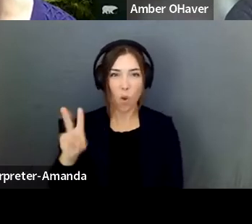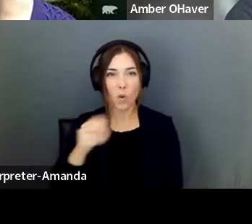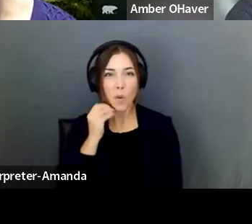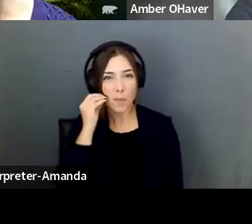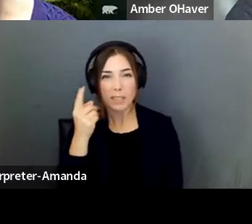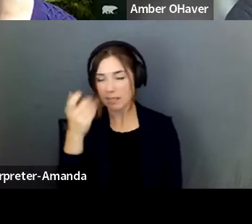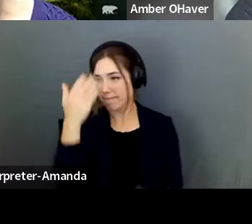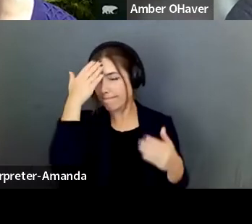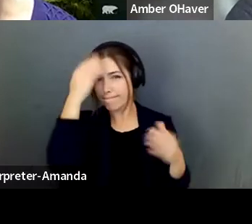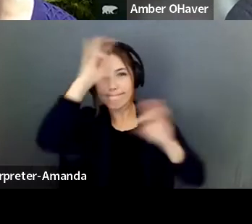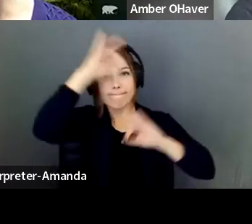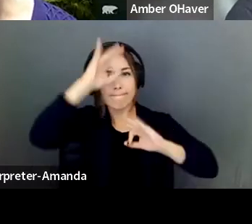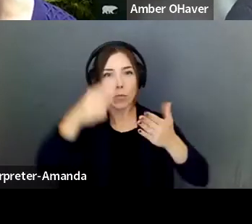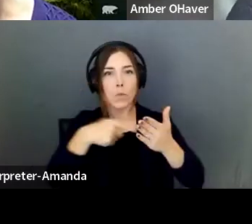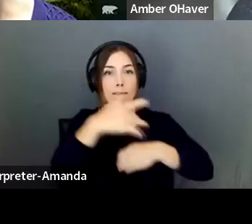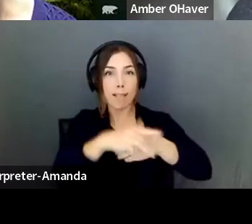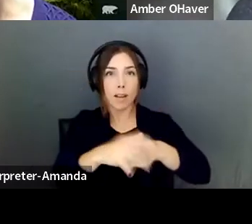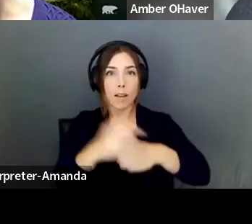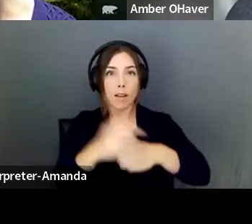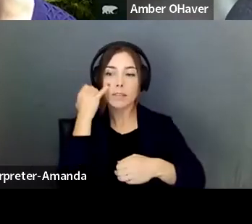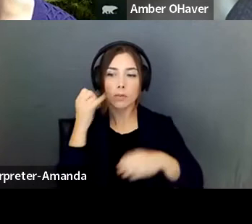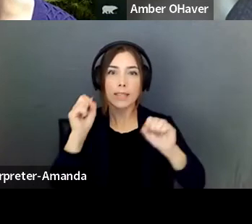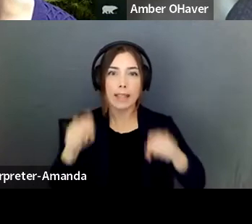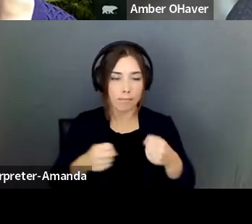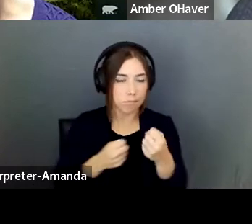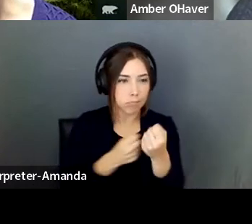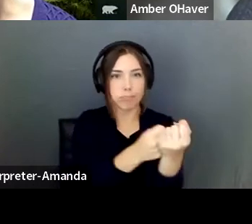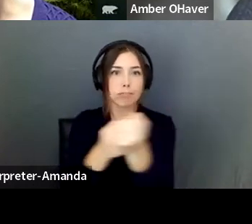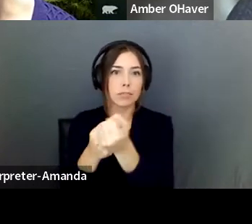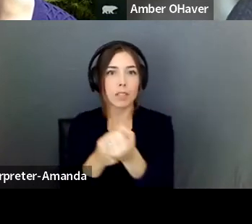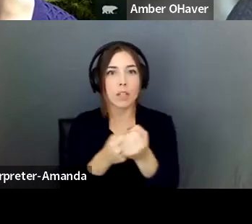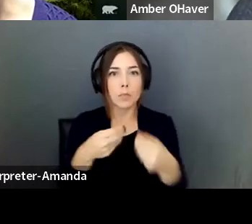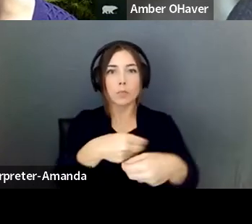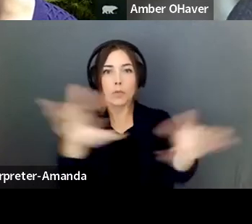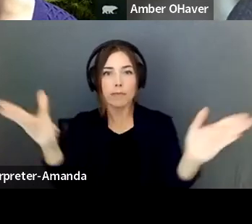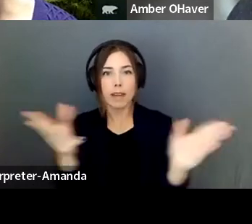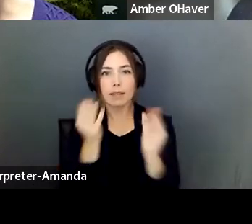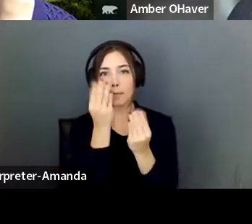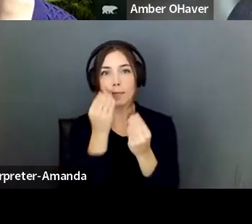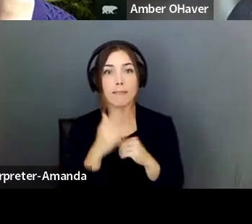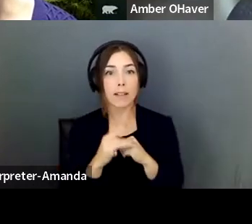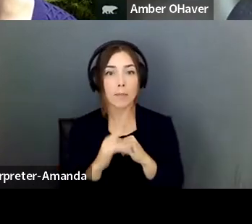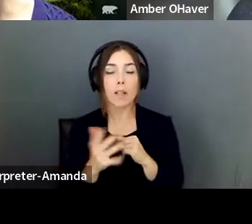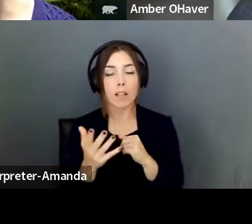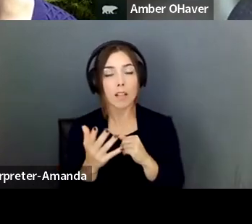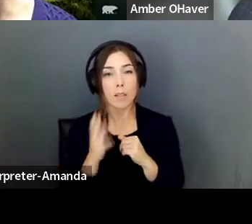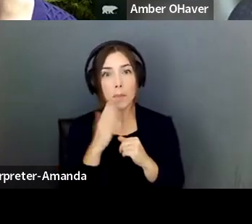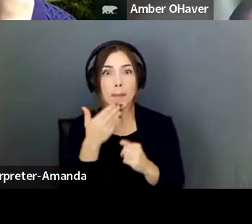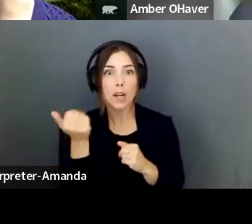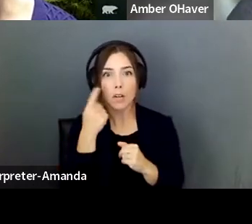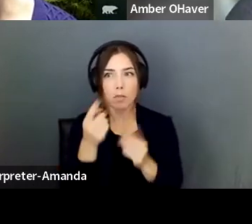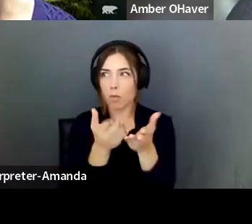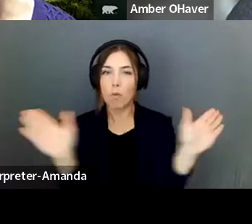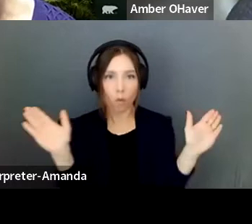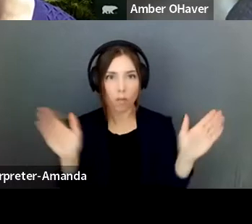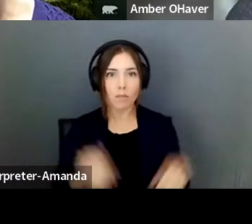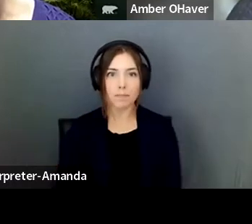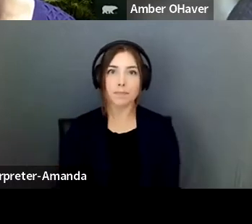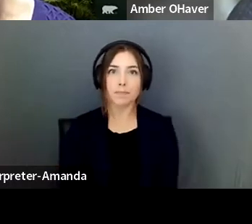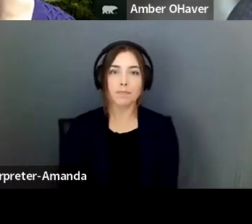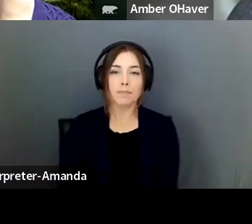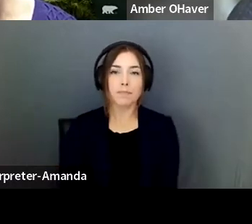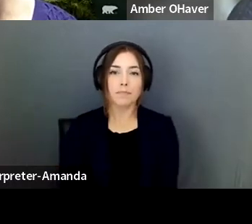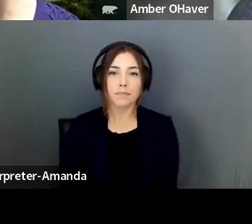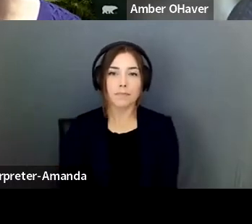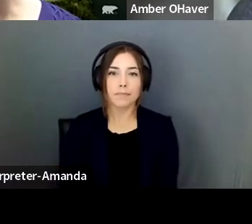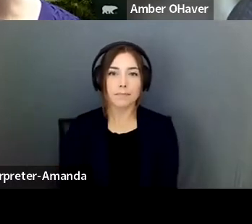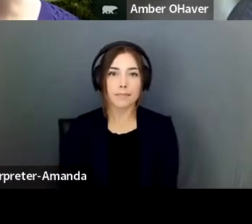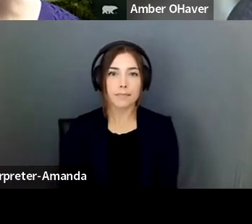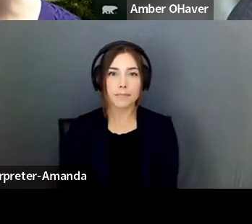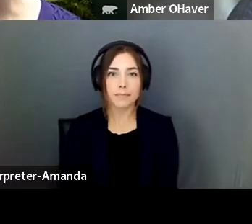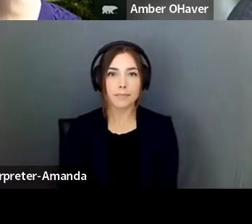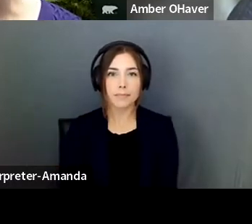The more we know and remind people what is available, better off we will be as a whole.